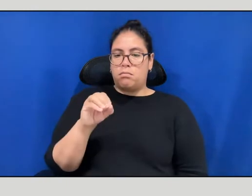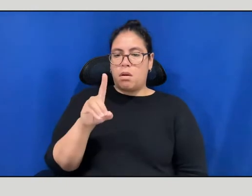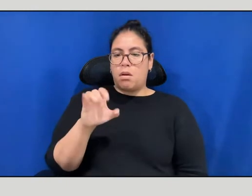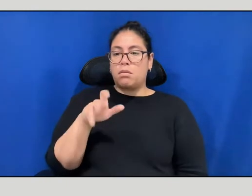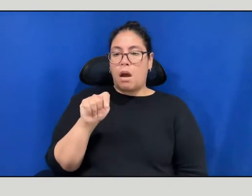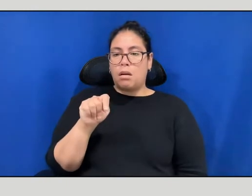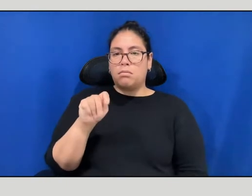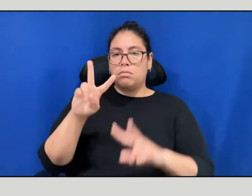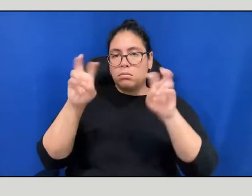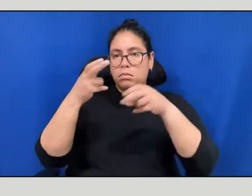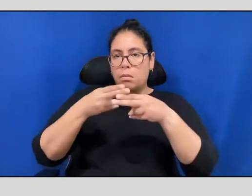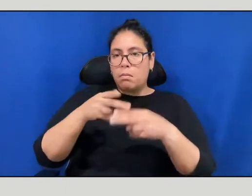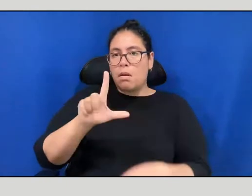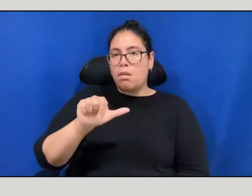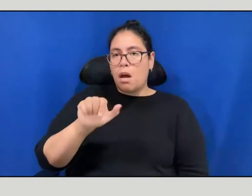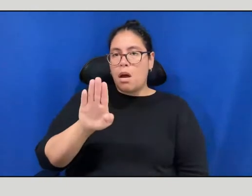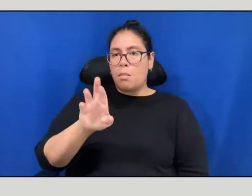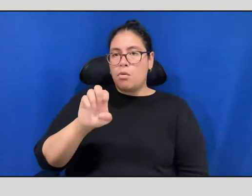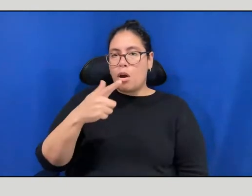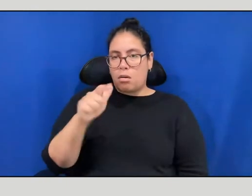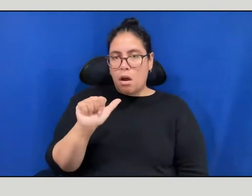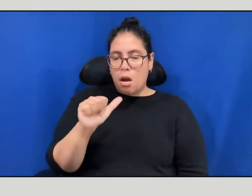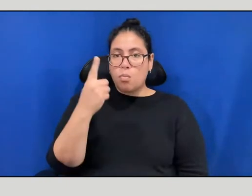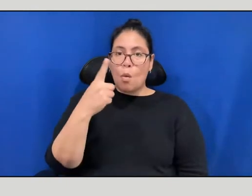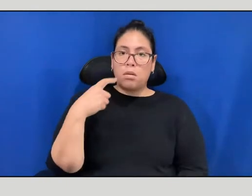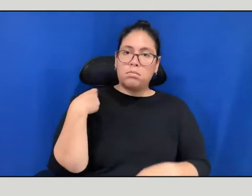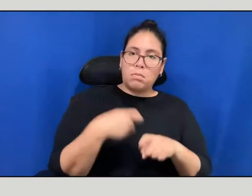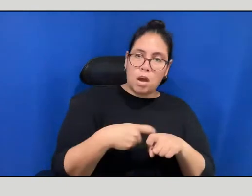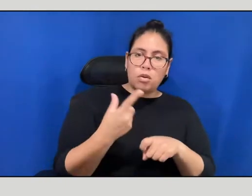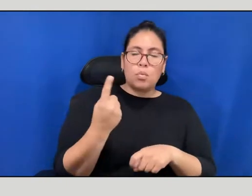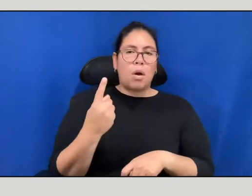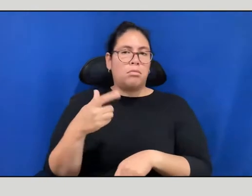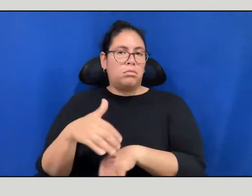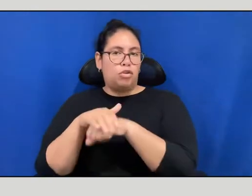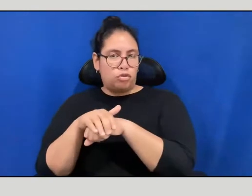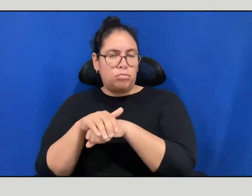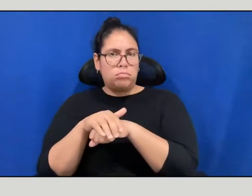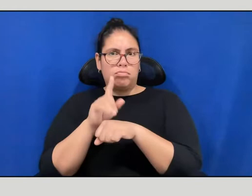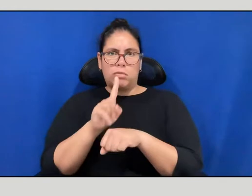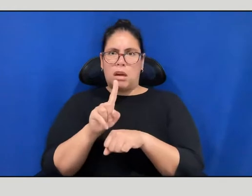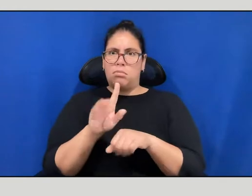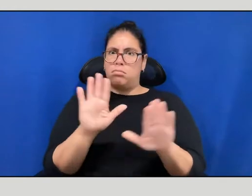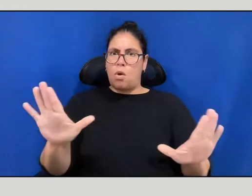They are each their own things, their own podcasts in terms of conversations,